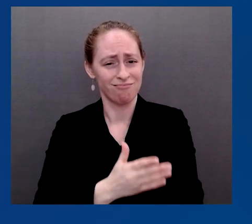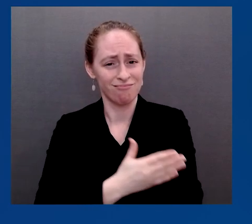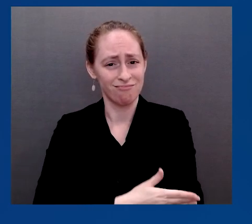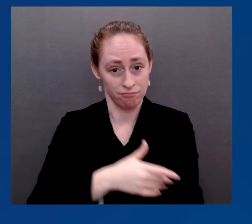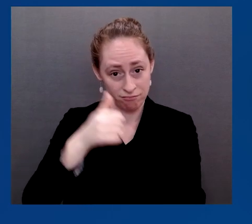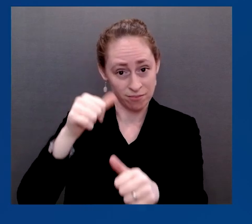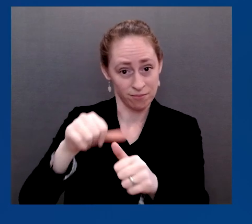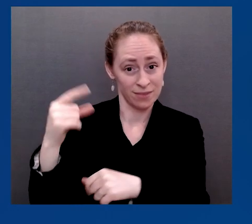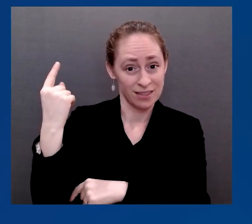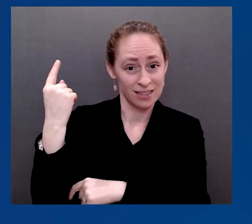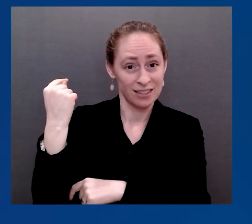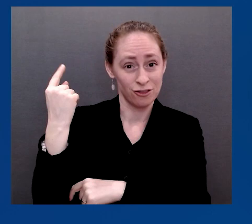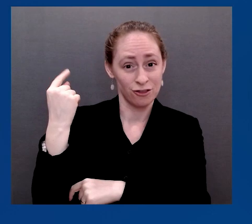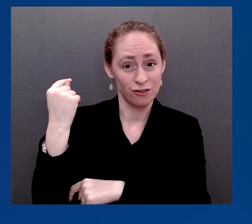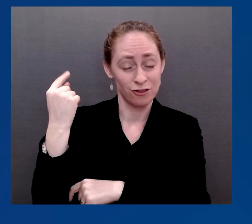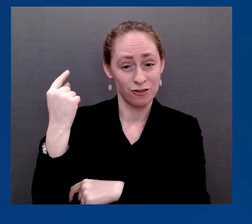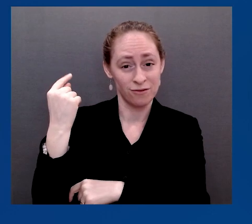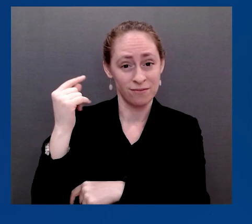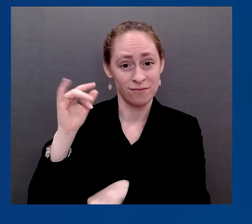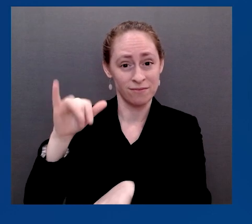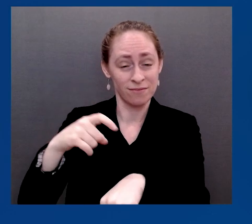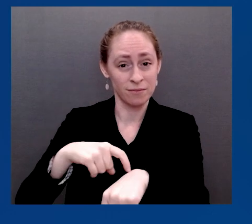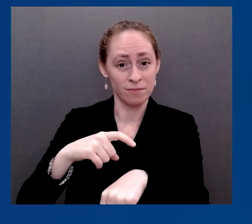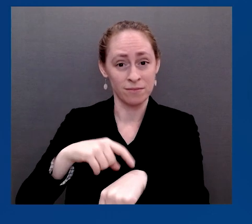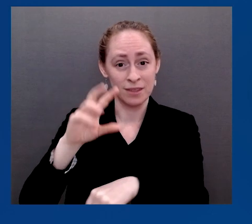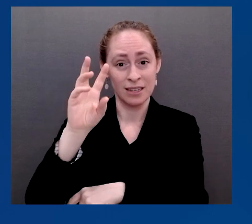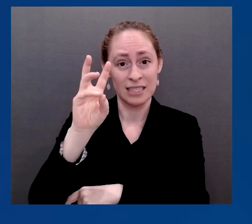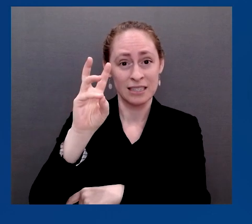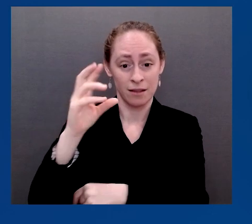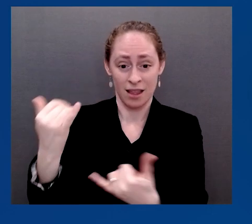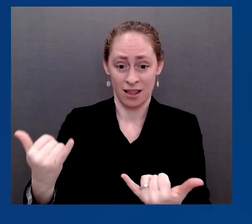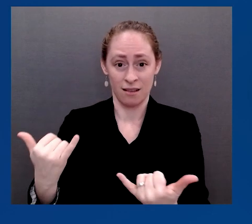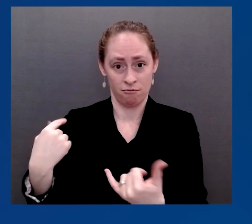That's the best 12 months of job creation in our nation's history.